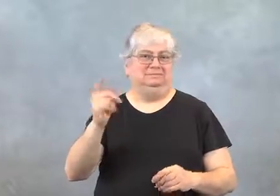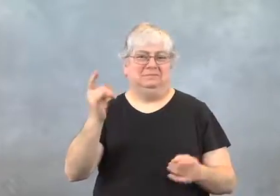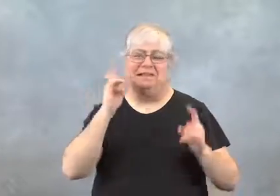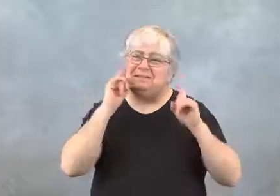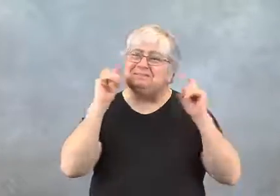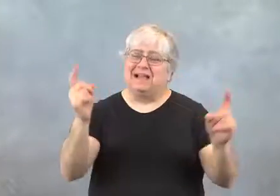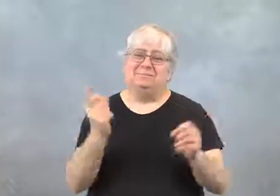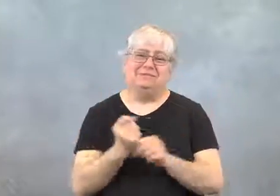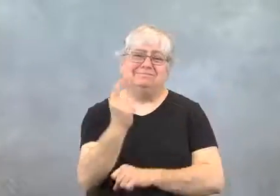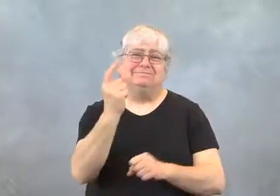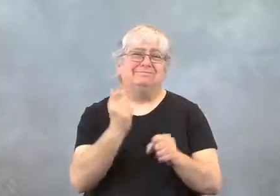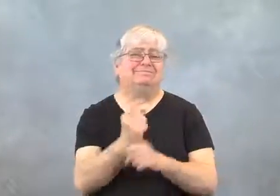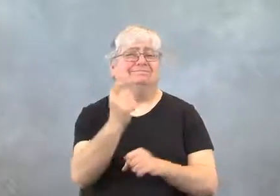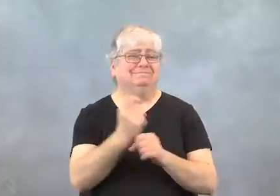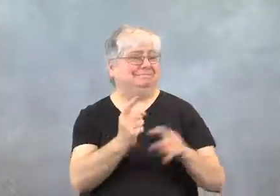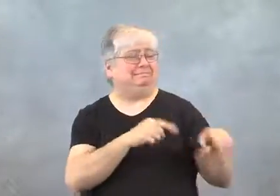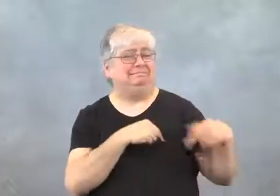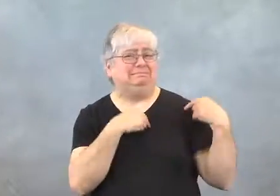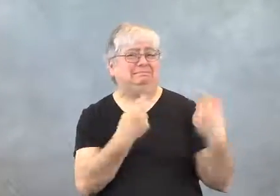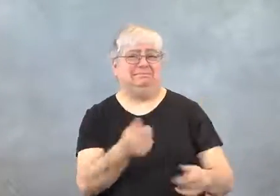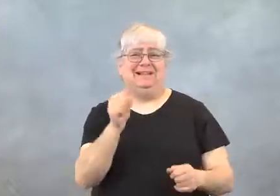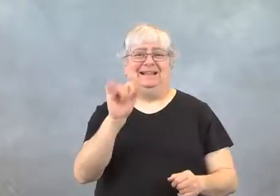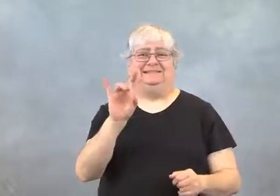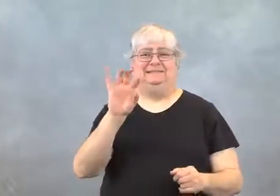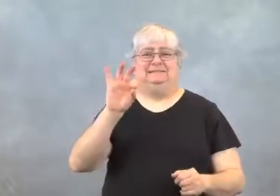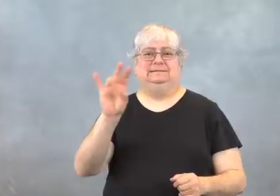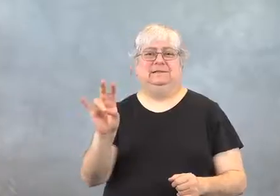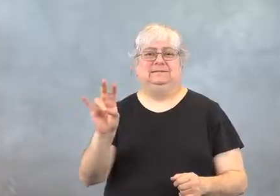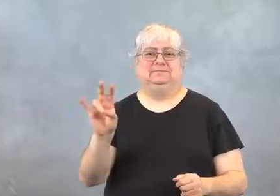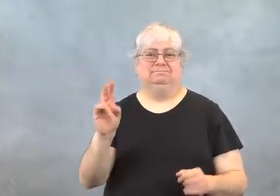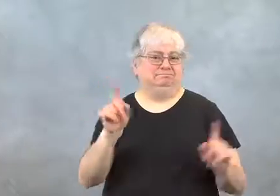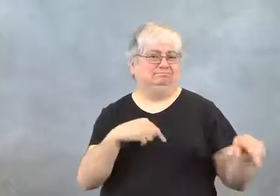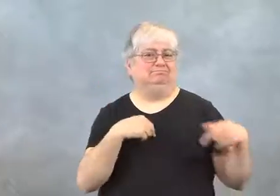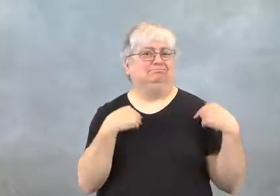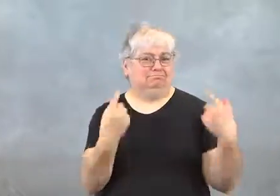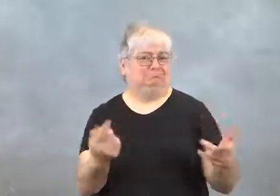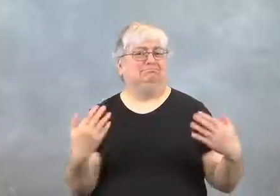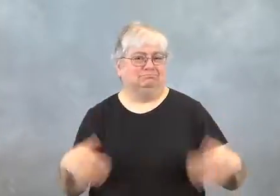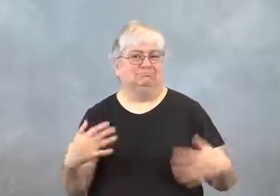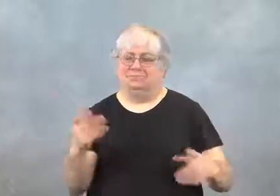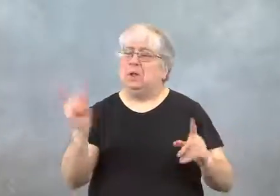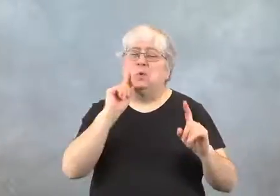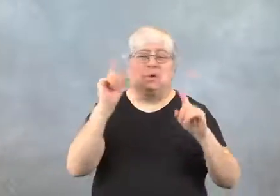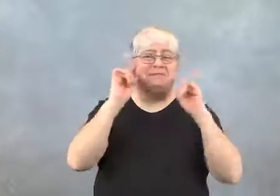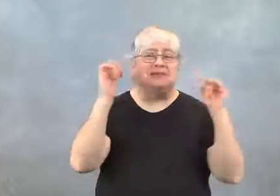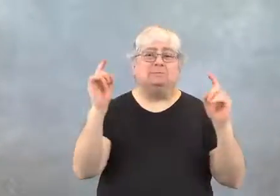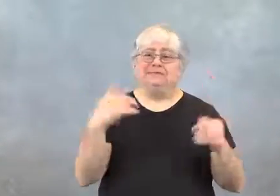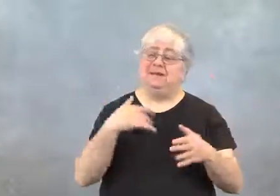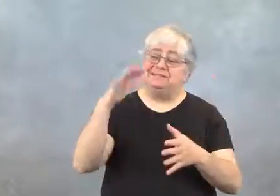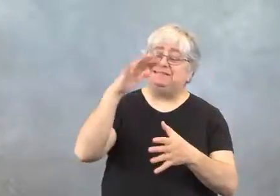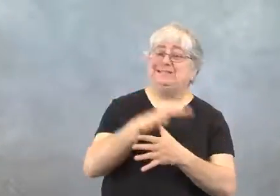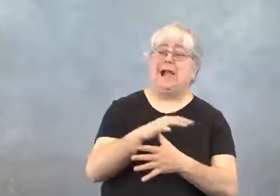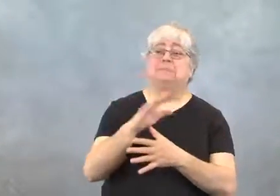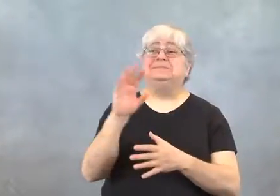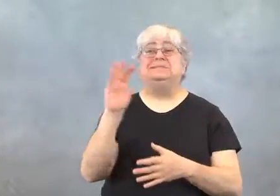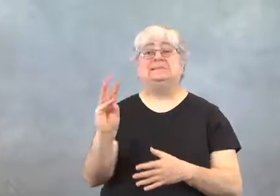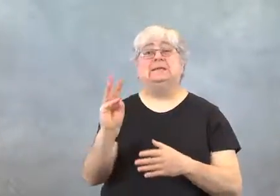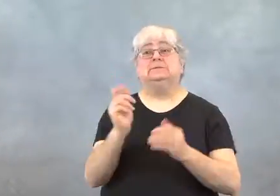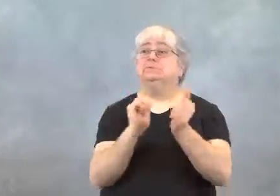It's a famous race, and has been held annually since 1897.